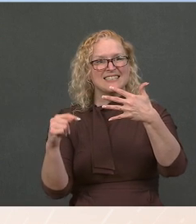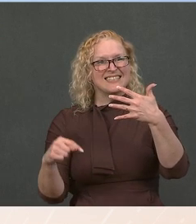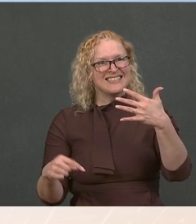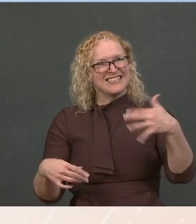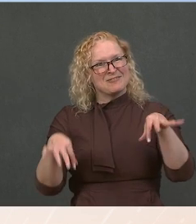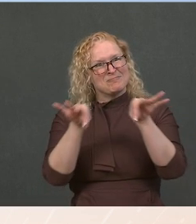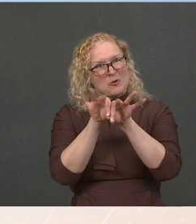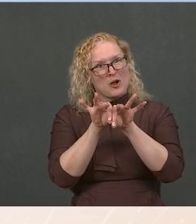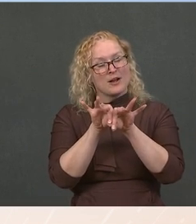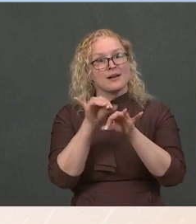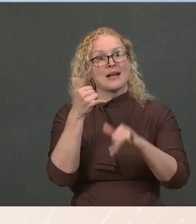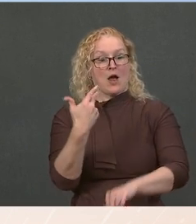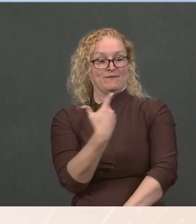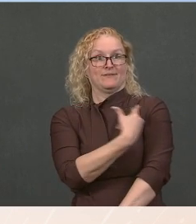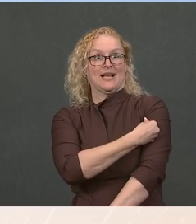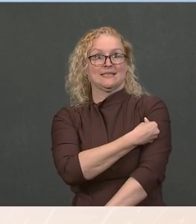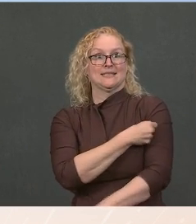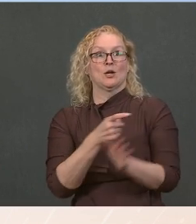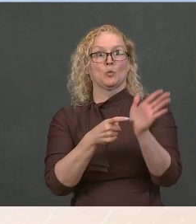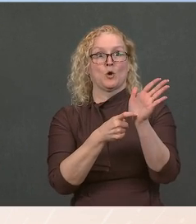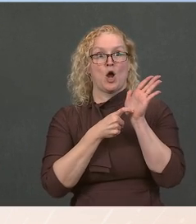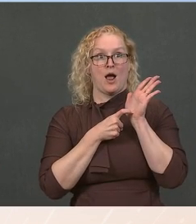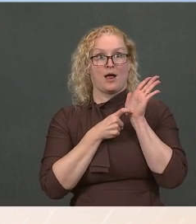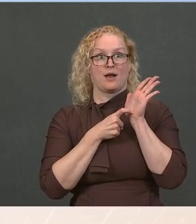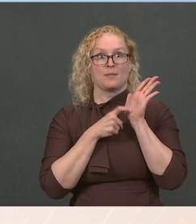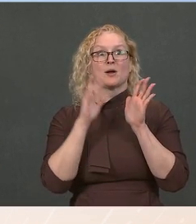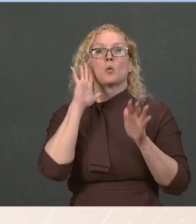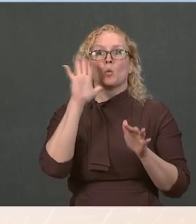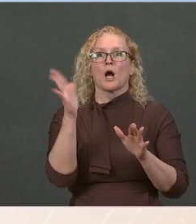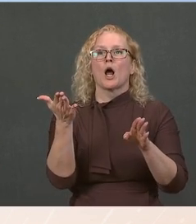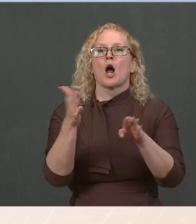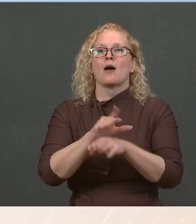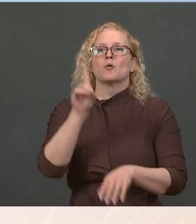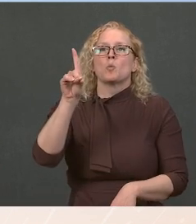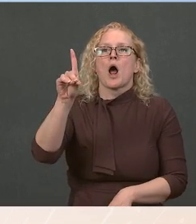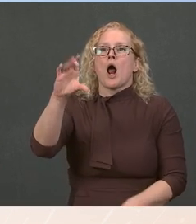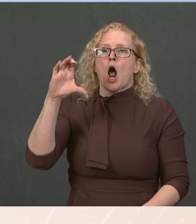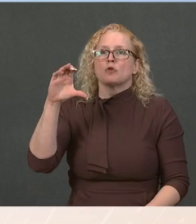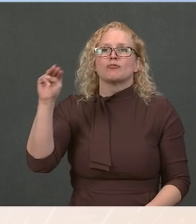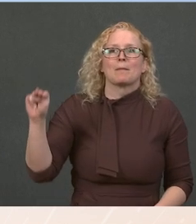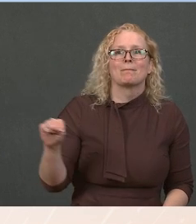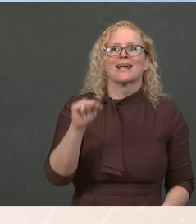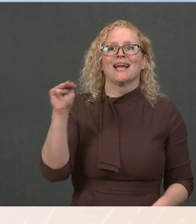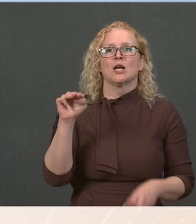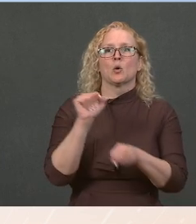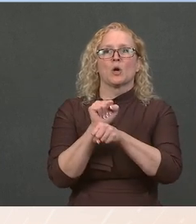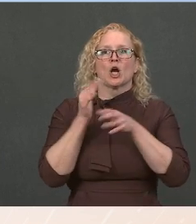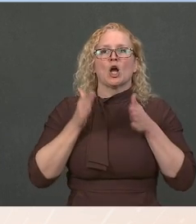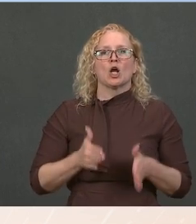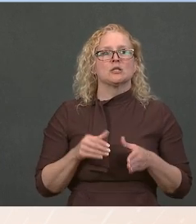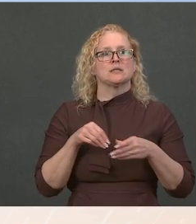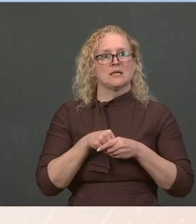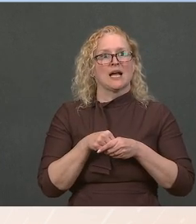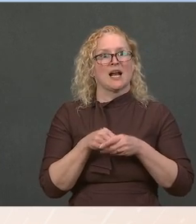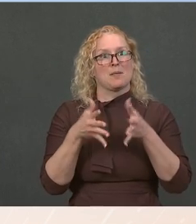it will cover 100 million American workers. That's how we're going to get to the other side of this. That's how we're going to move forward